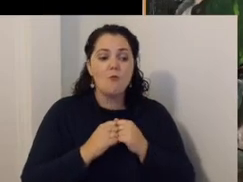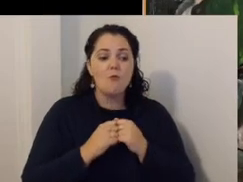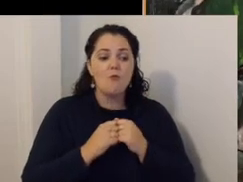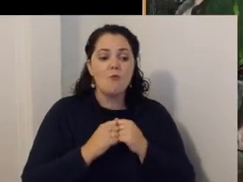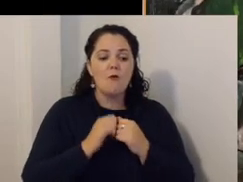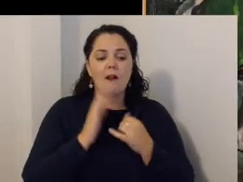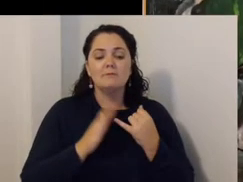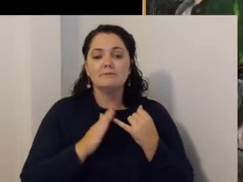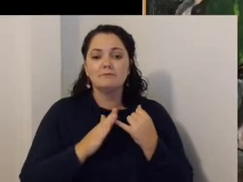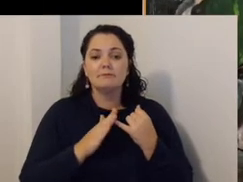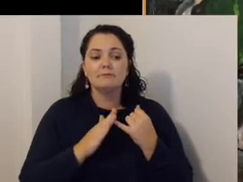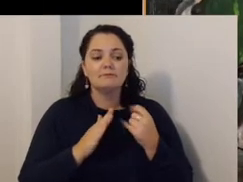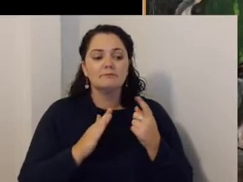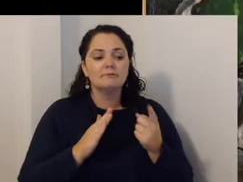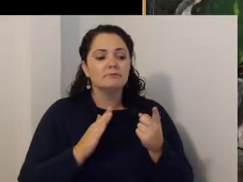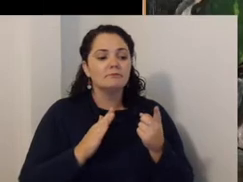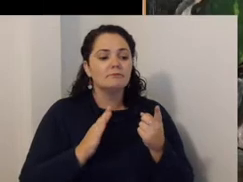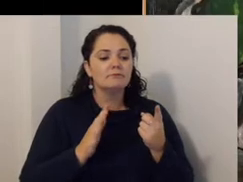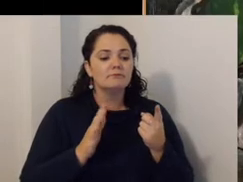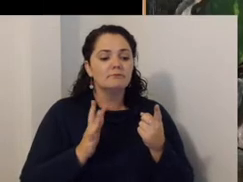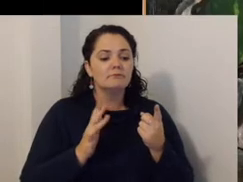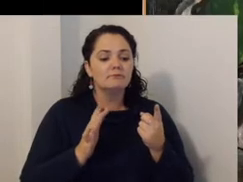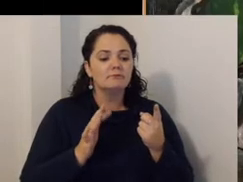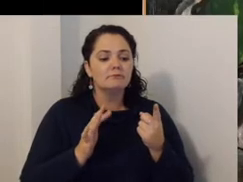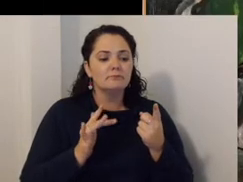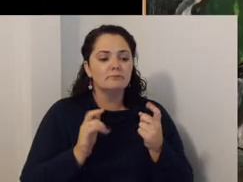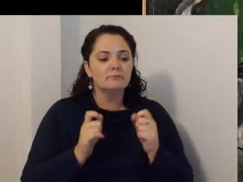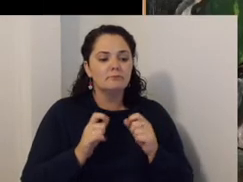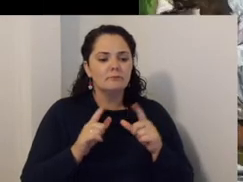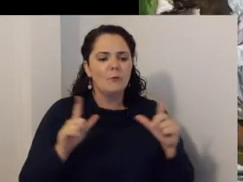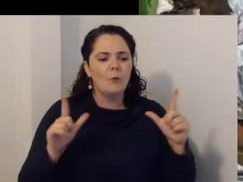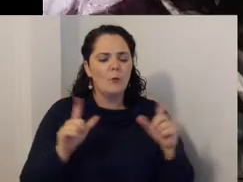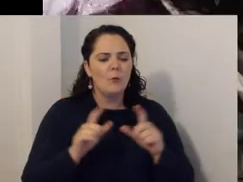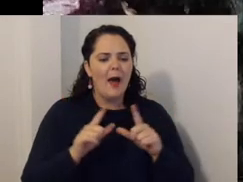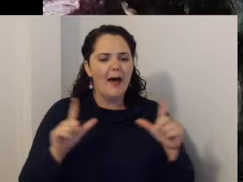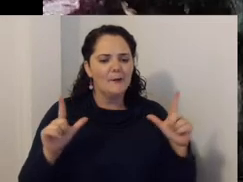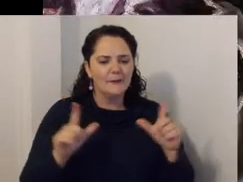and then finally oops sorry it's uh let me zoom it back out there there we go